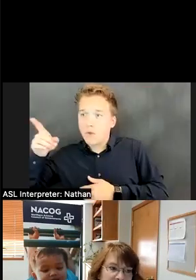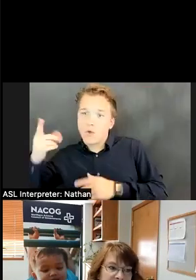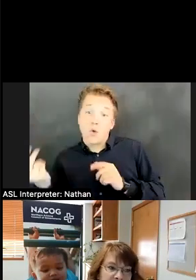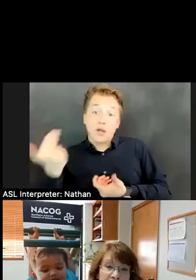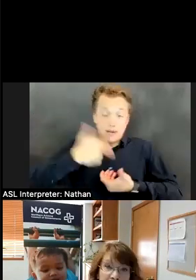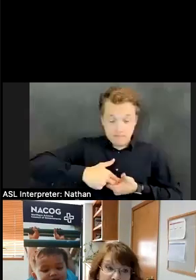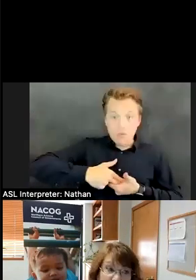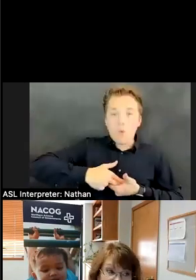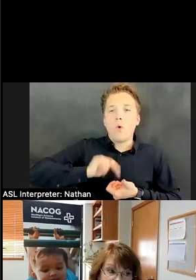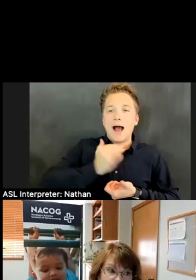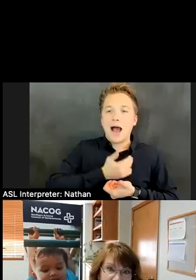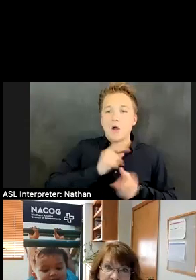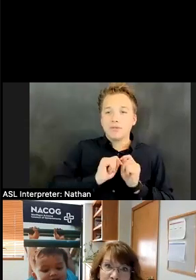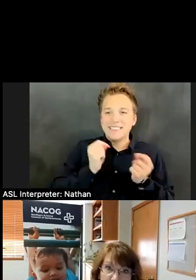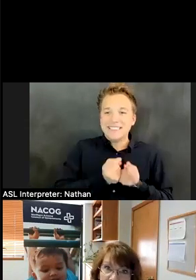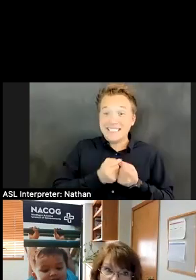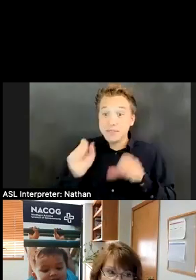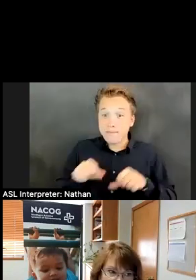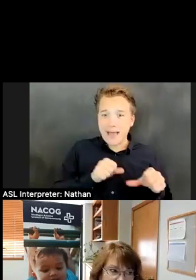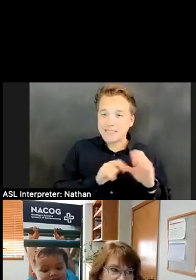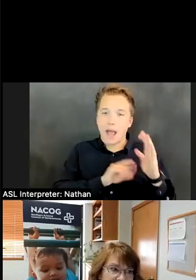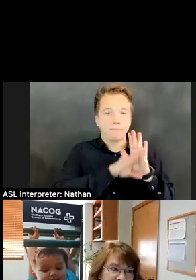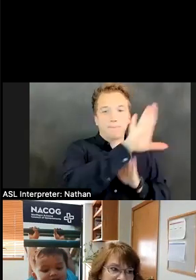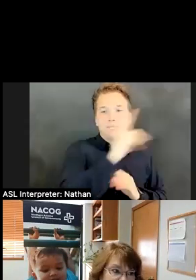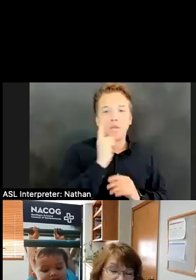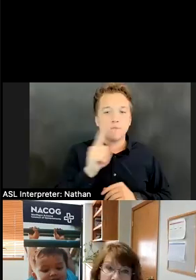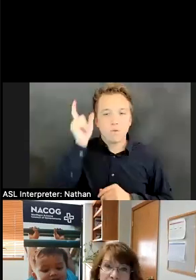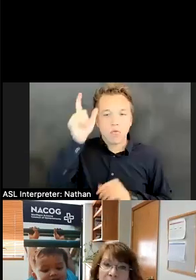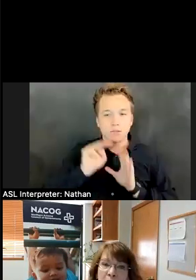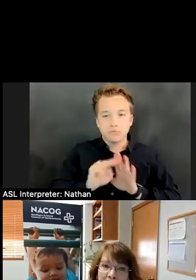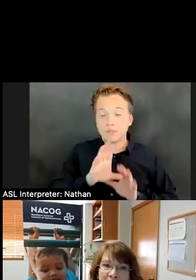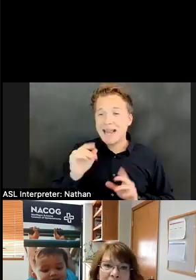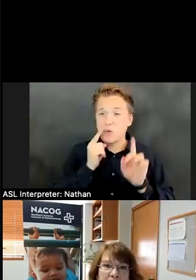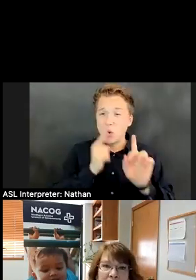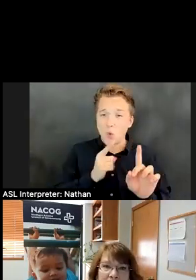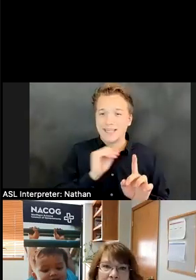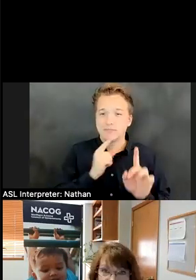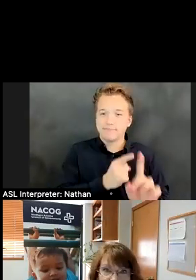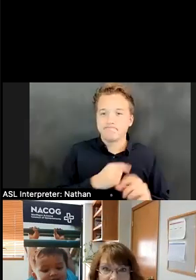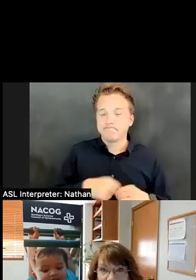to develop logic models, goals, and objectives, therefore helping us to meet the federal Head